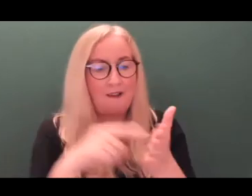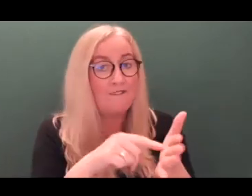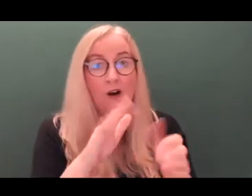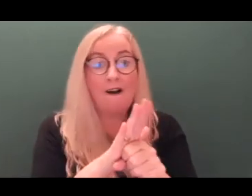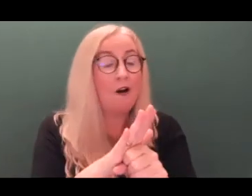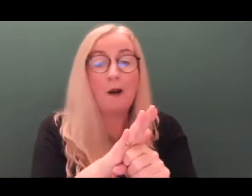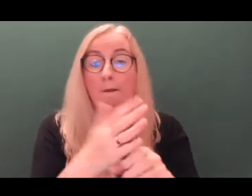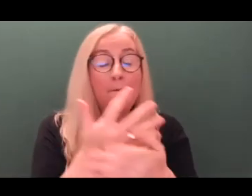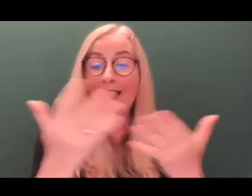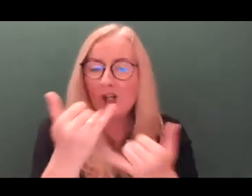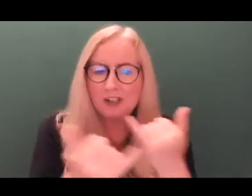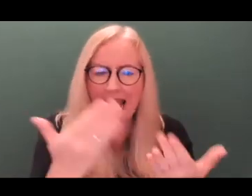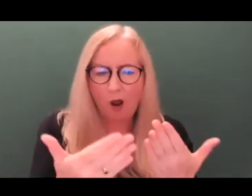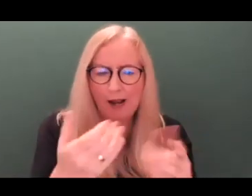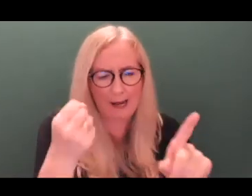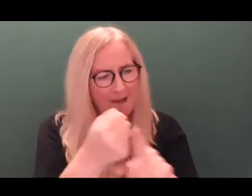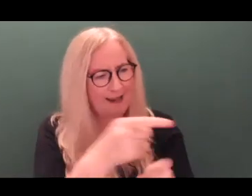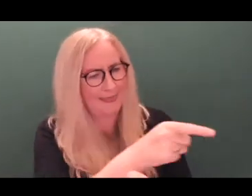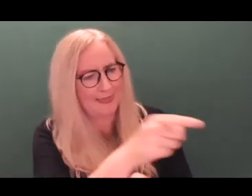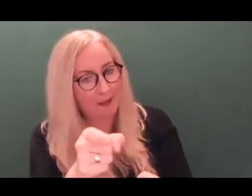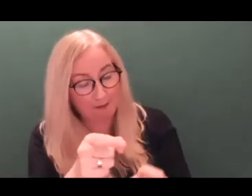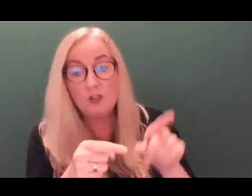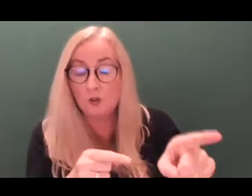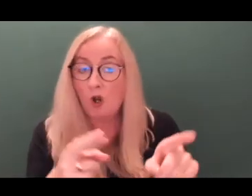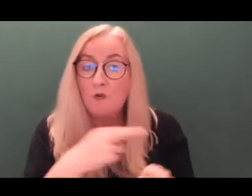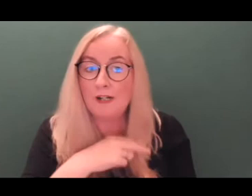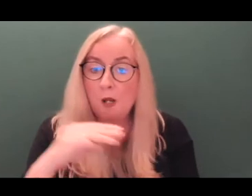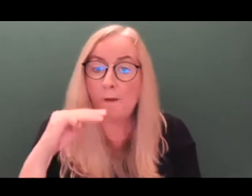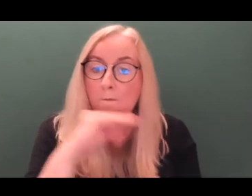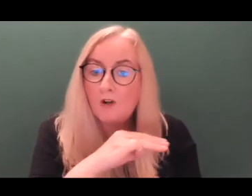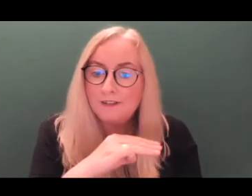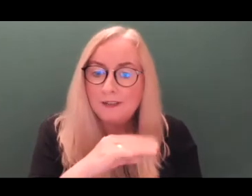and how that will impact them. I think it's really important that we don't make those people feel